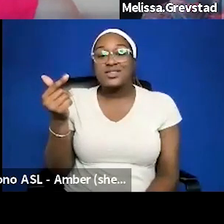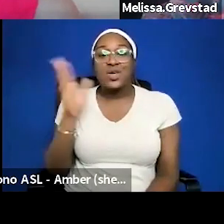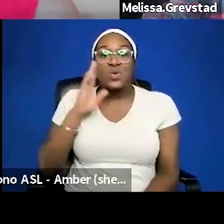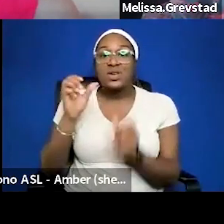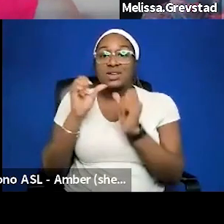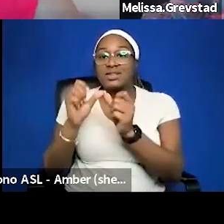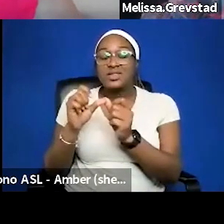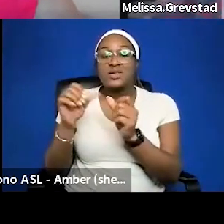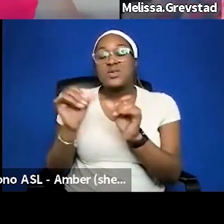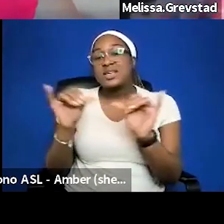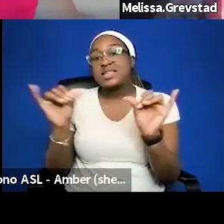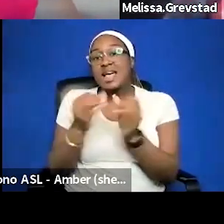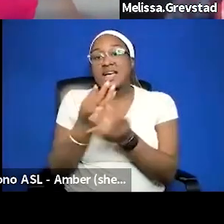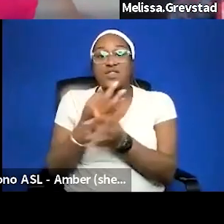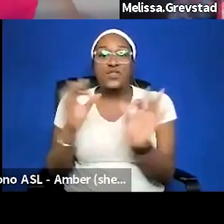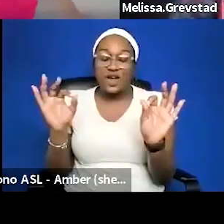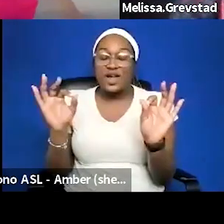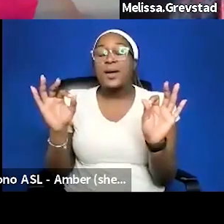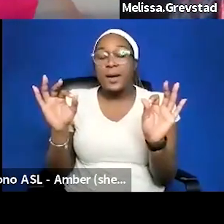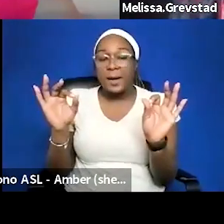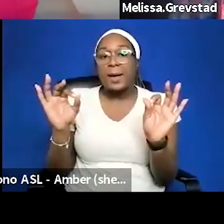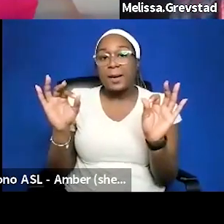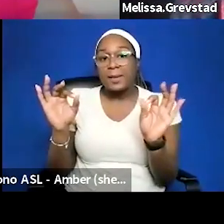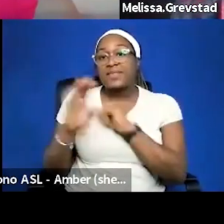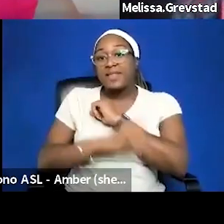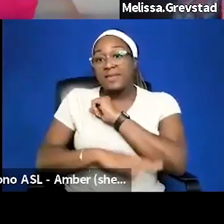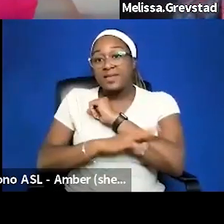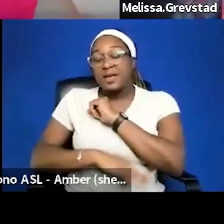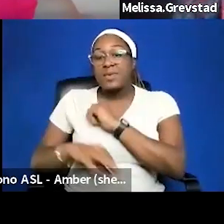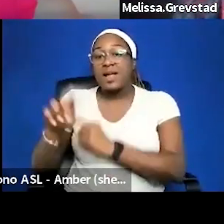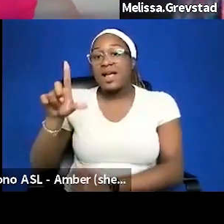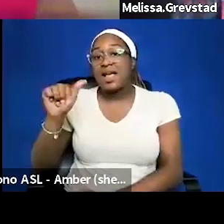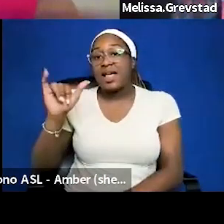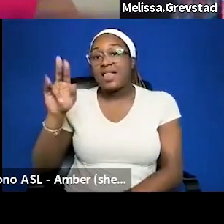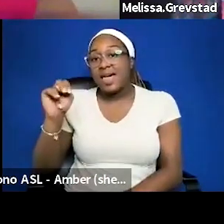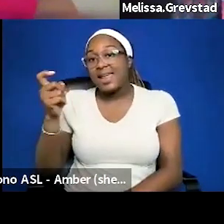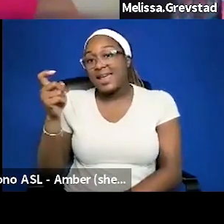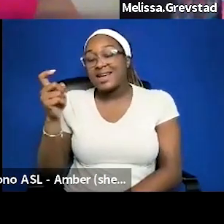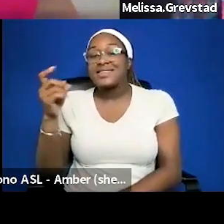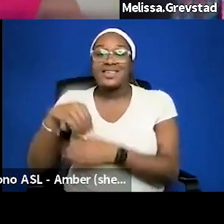Freedom, September activities and Latin next Heritage Month coming up in the fall. Thank you for being with us, everybody, take care.